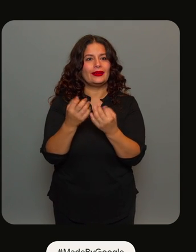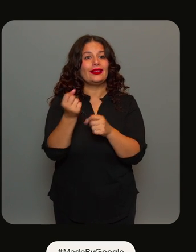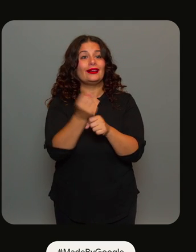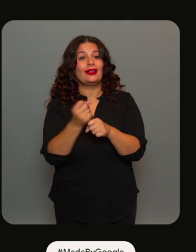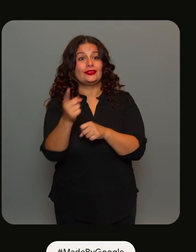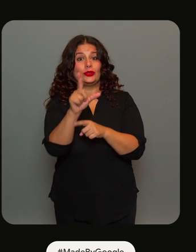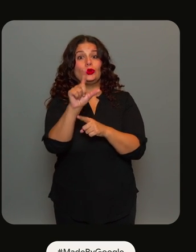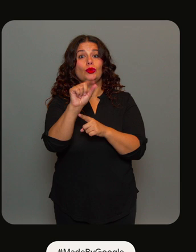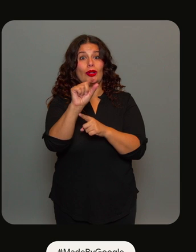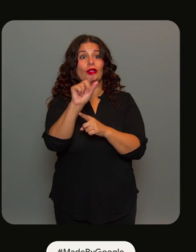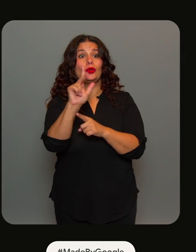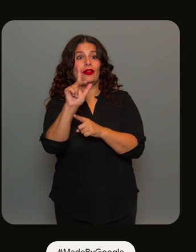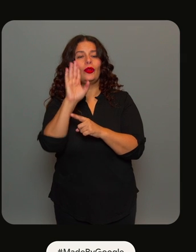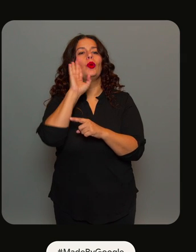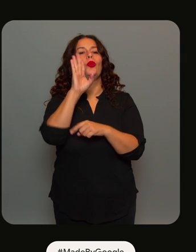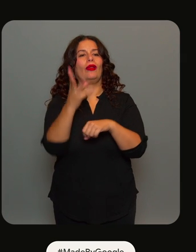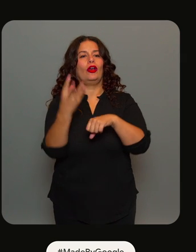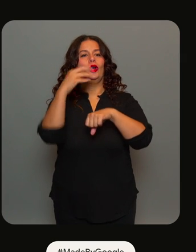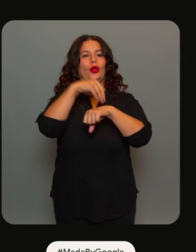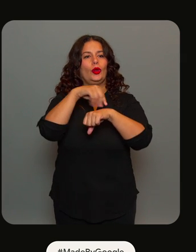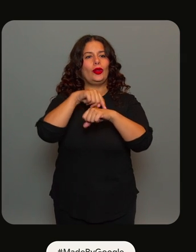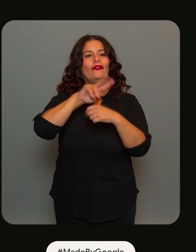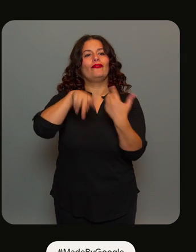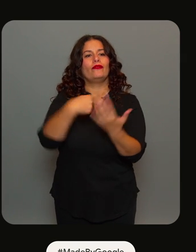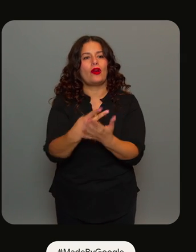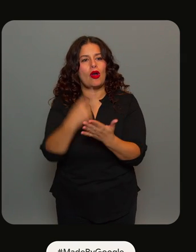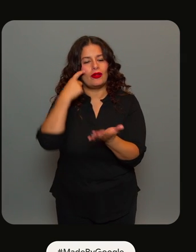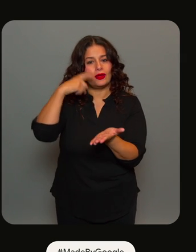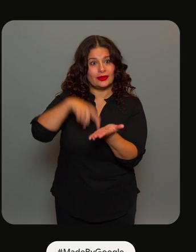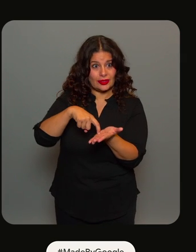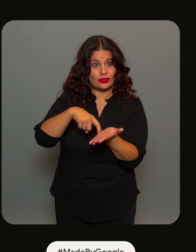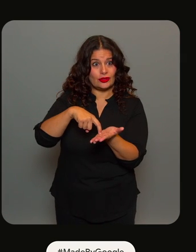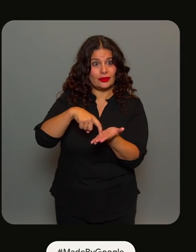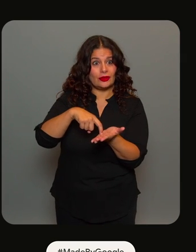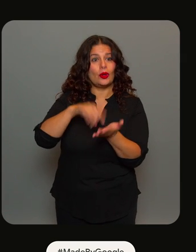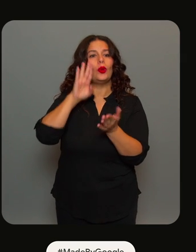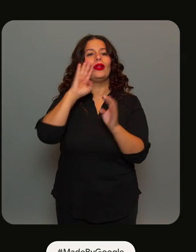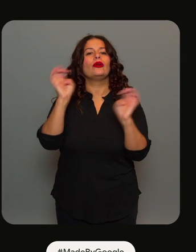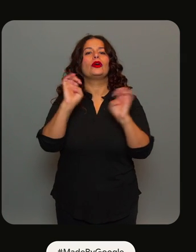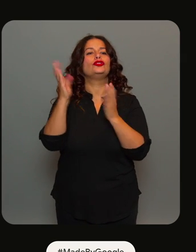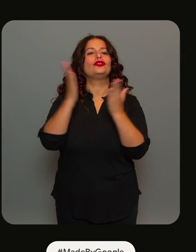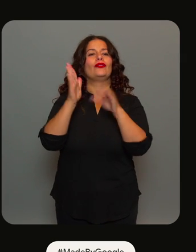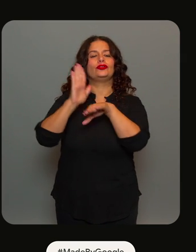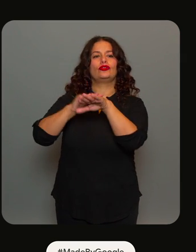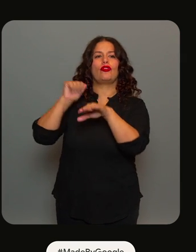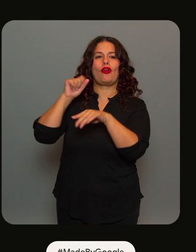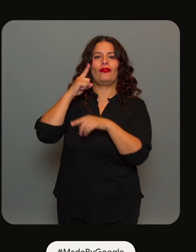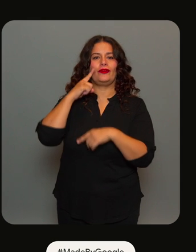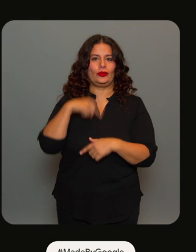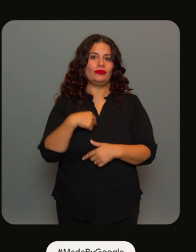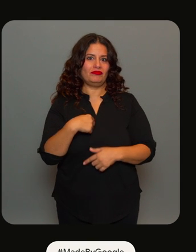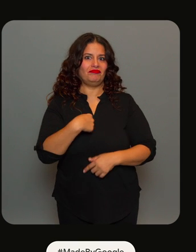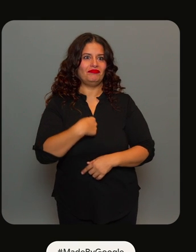alert emergency services on your behalf. Even better, every Pixel Watch comes with six months of Fitbit